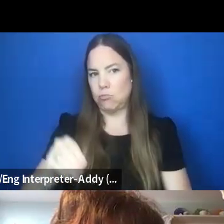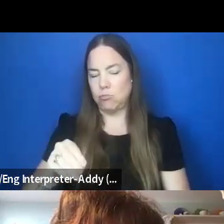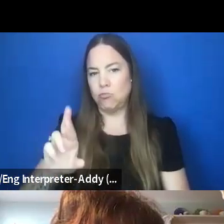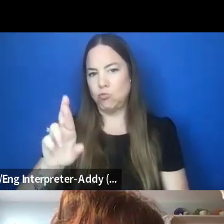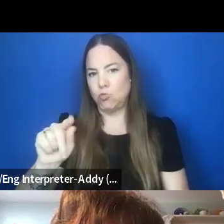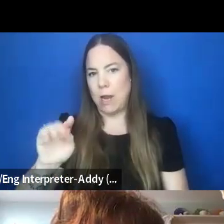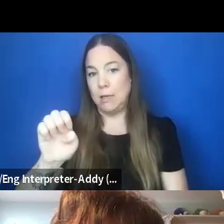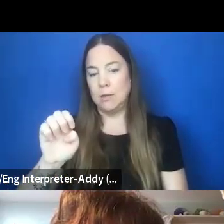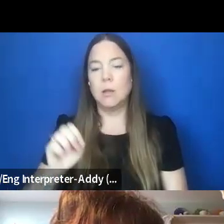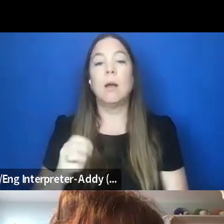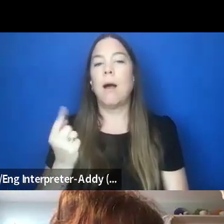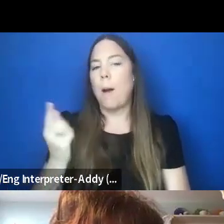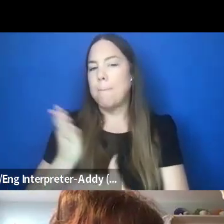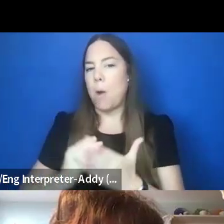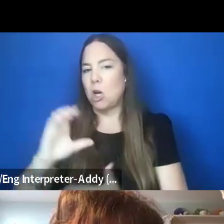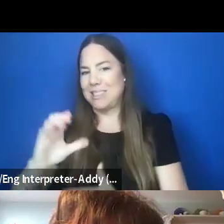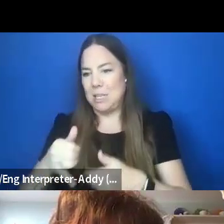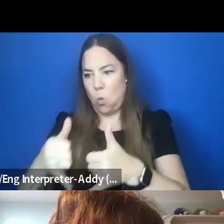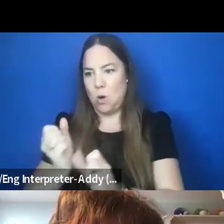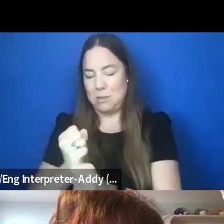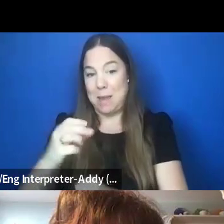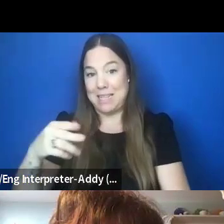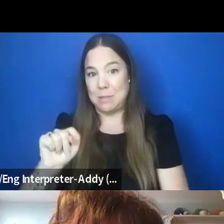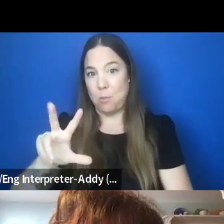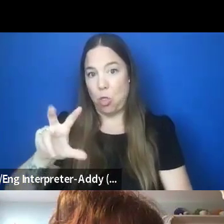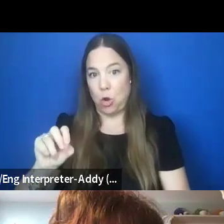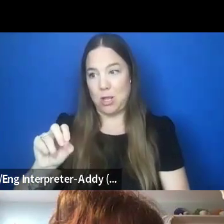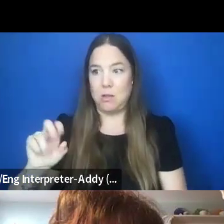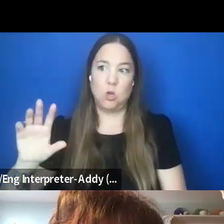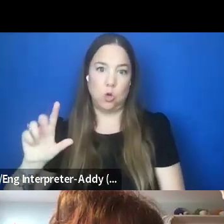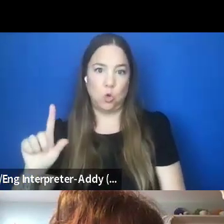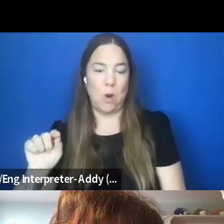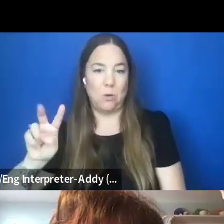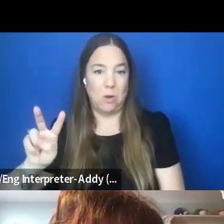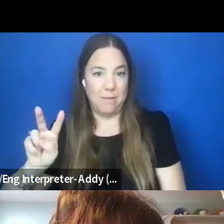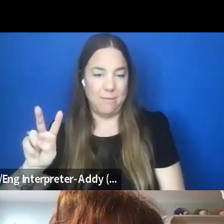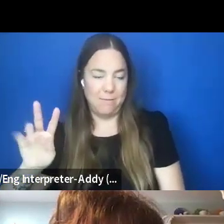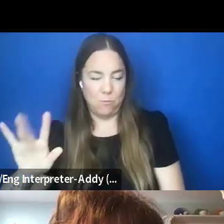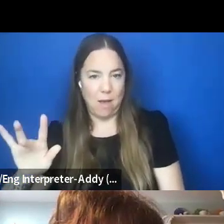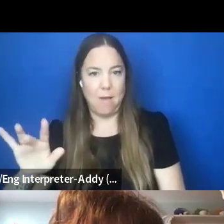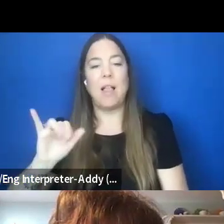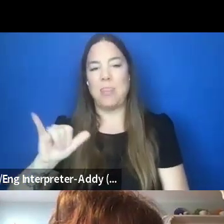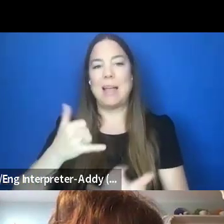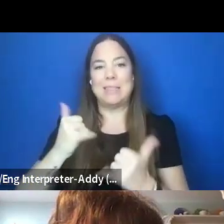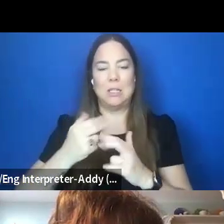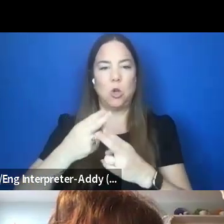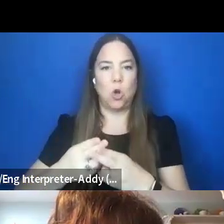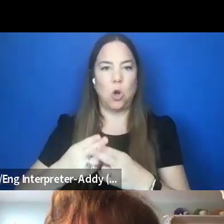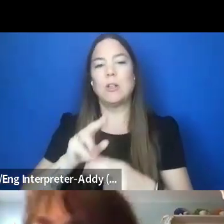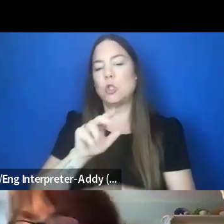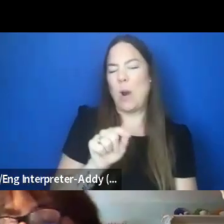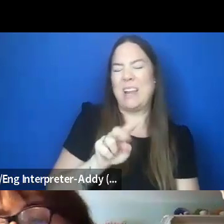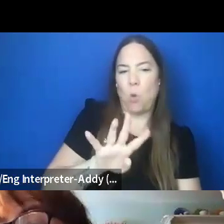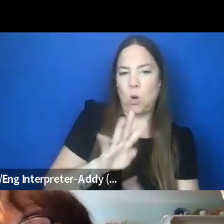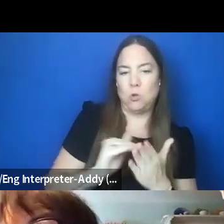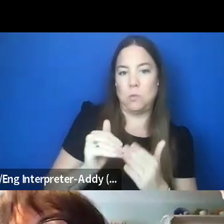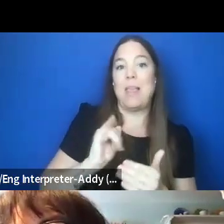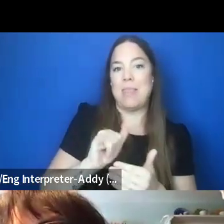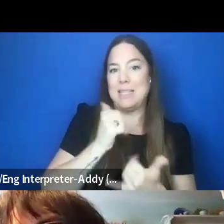Brooke Wilson: part C Awards will be made on September 30th of 2024. That's still considered Federal fiscal year 24. So for this year's